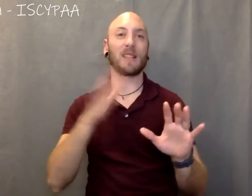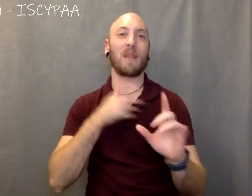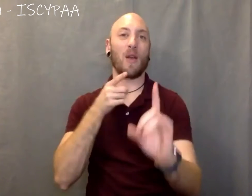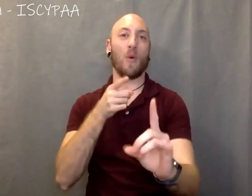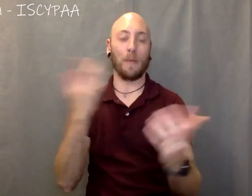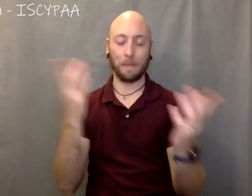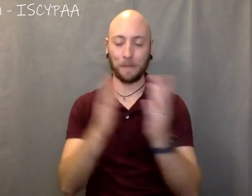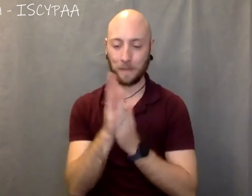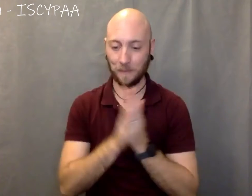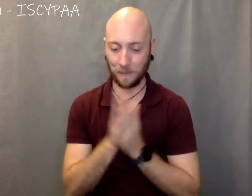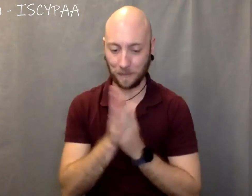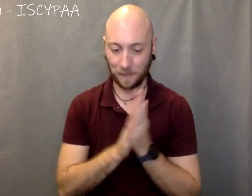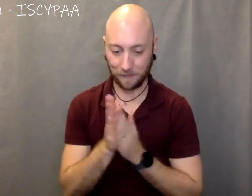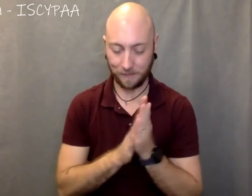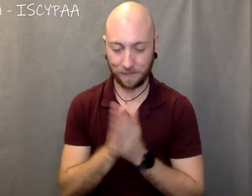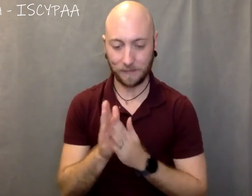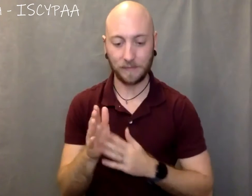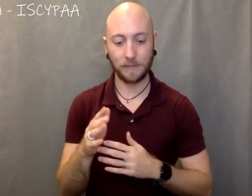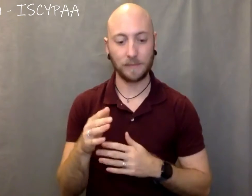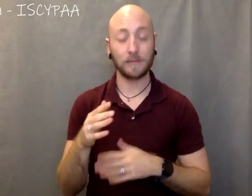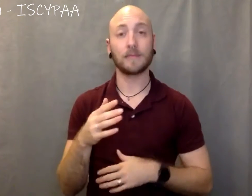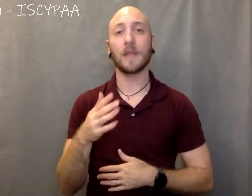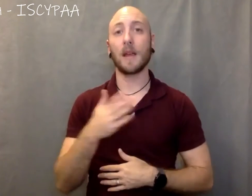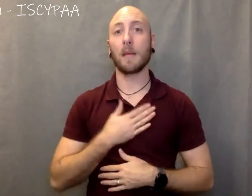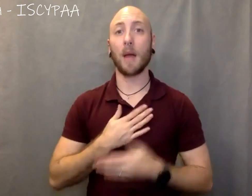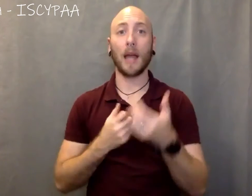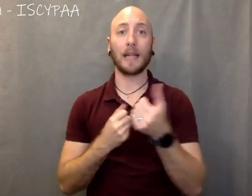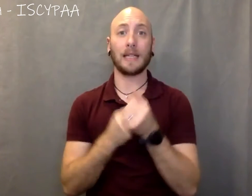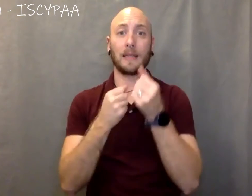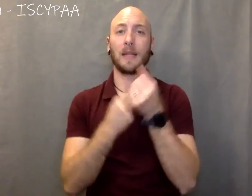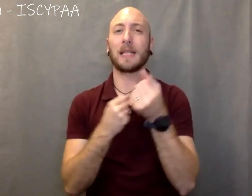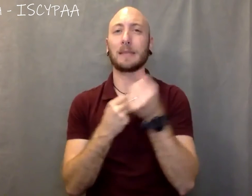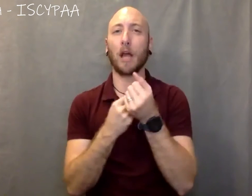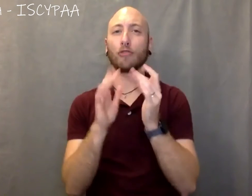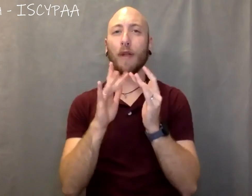like I'm in a very structured sponsorship line, my sponsor teaches me all 36